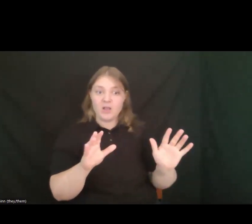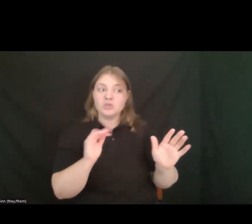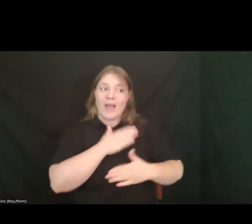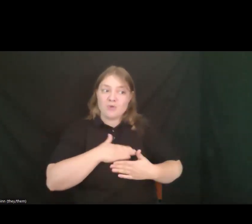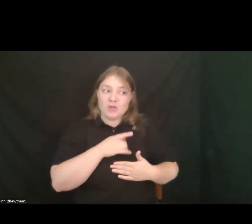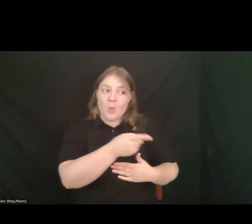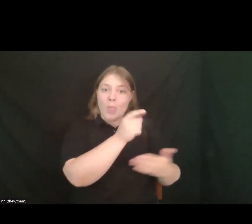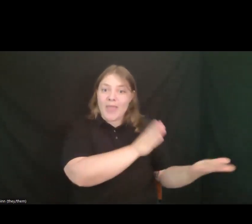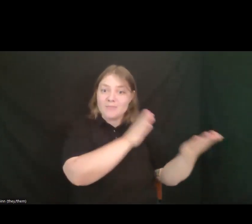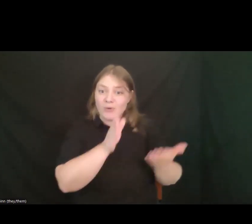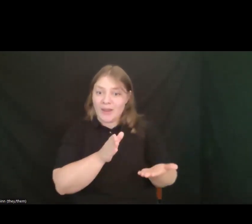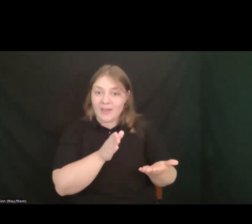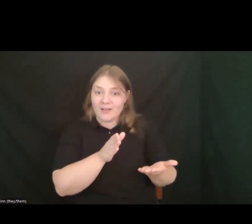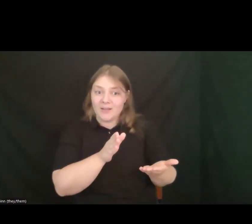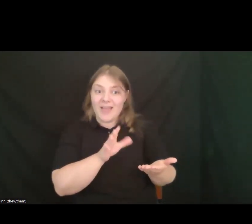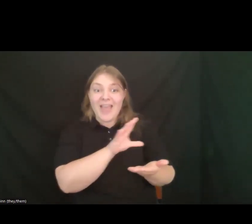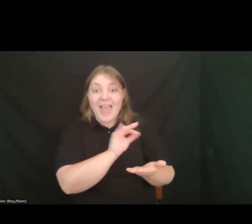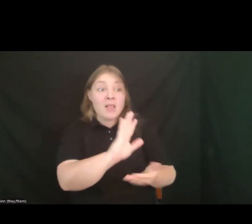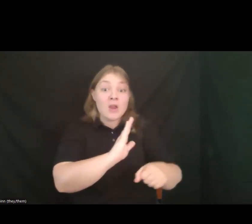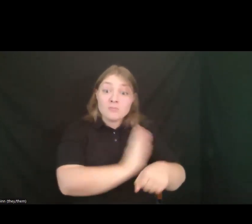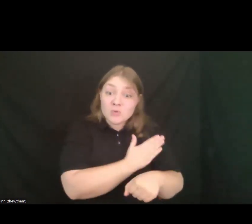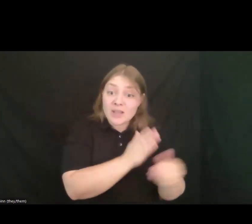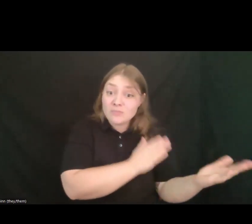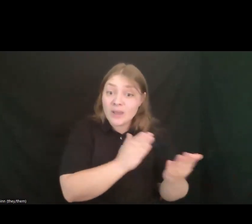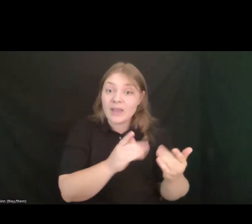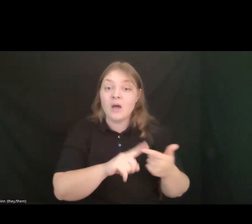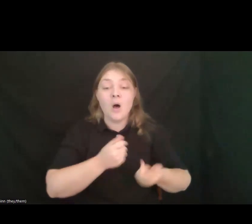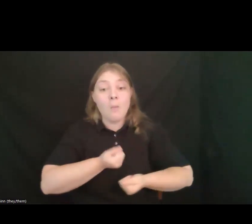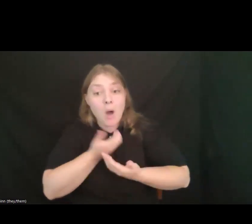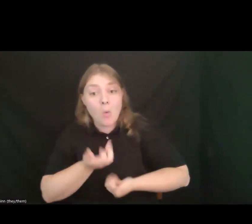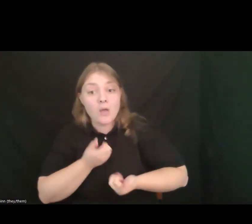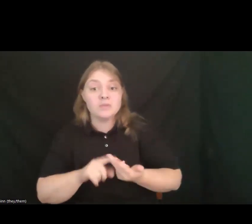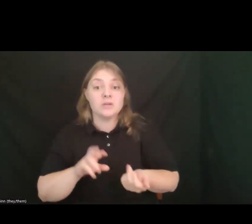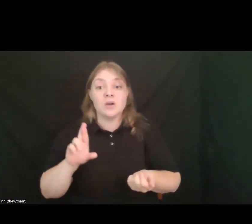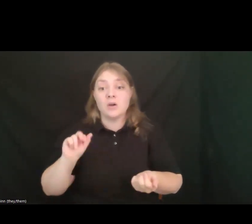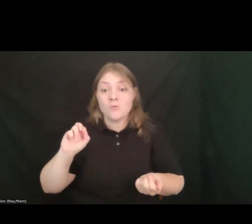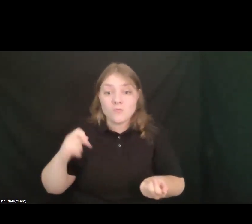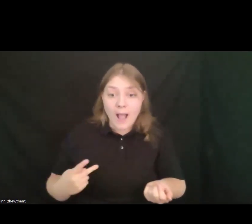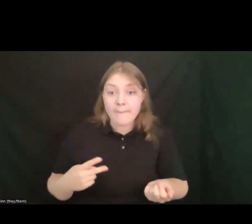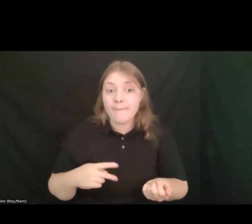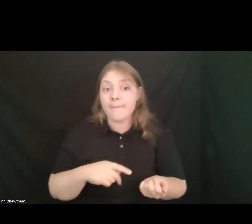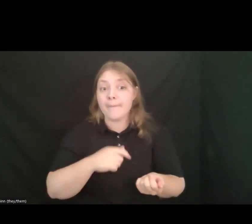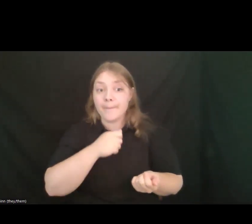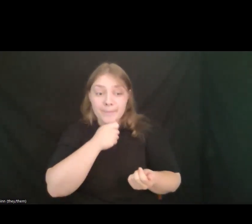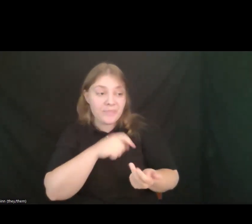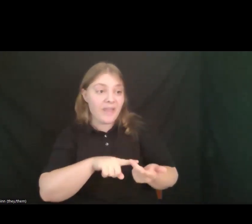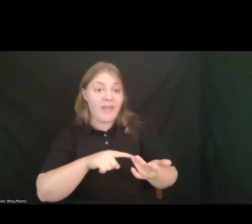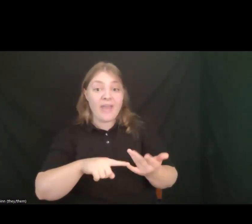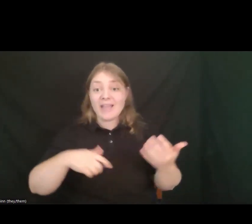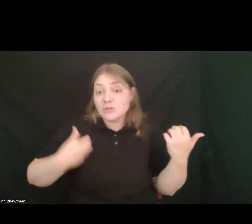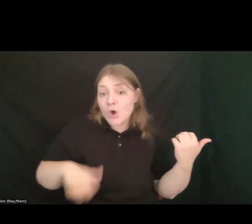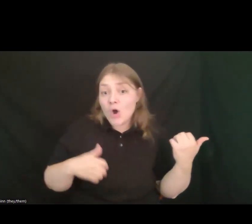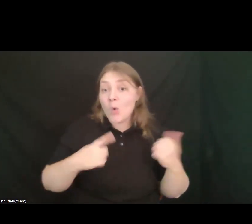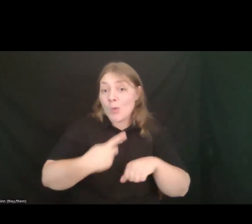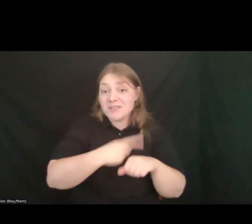also bring their music poems raps um guitars I had someone bring a guitar like I want to sing